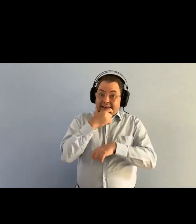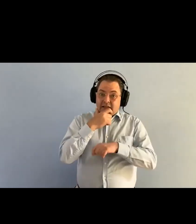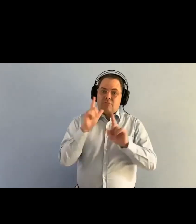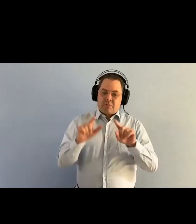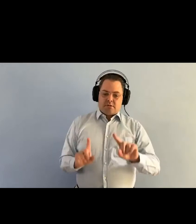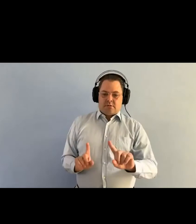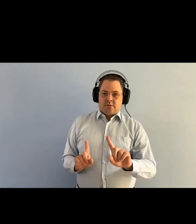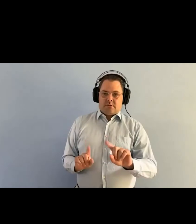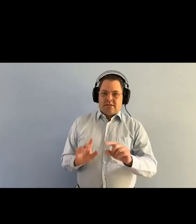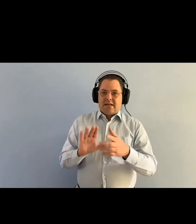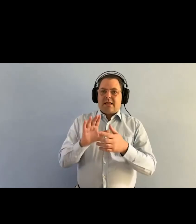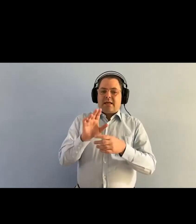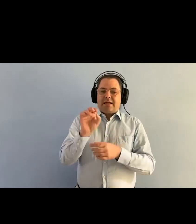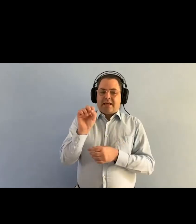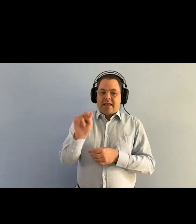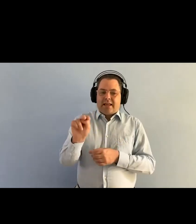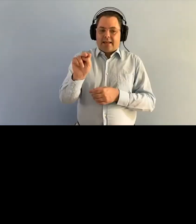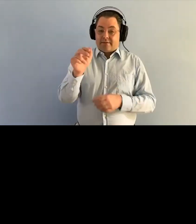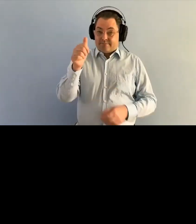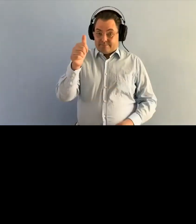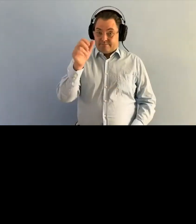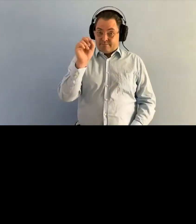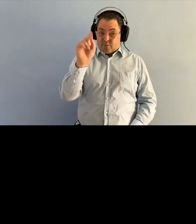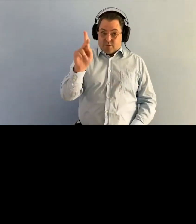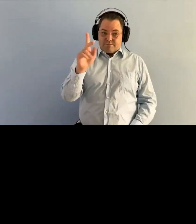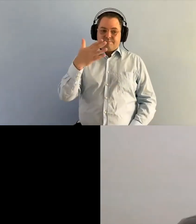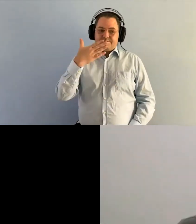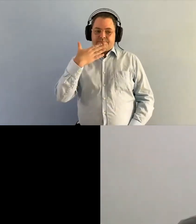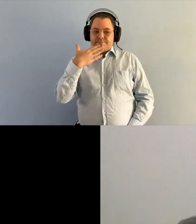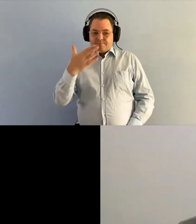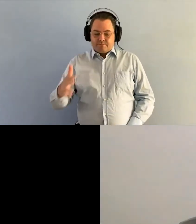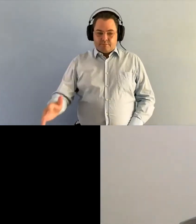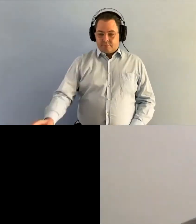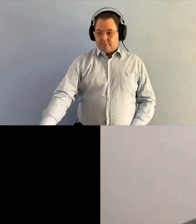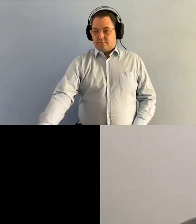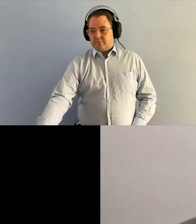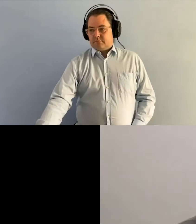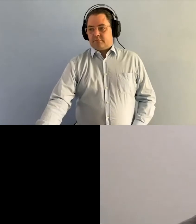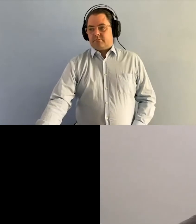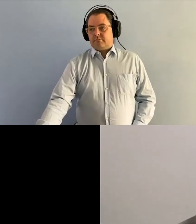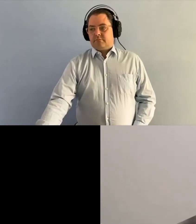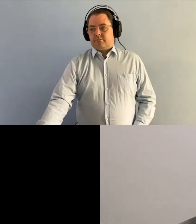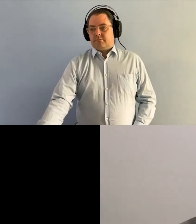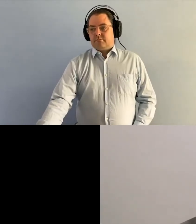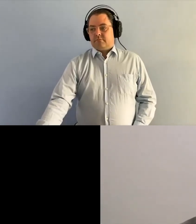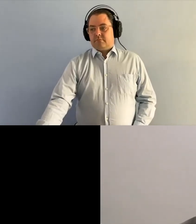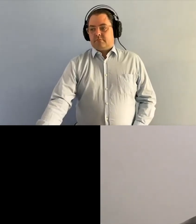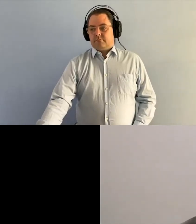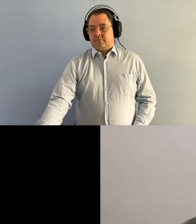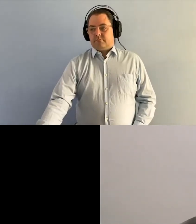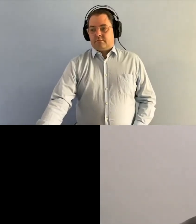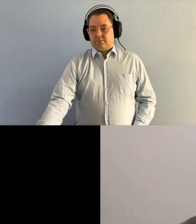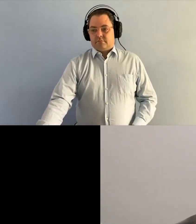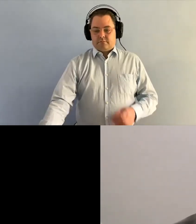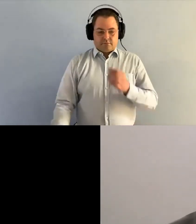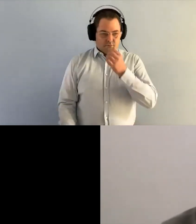that you choose English so you can hear the translation